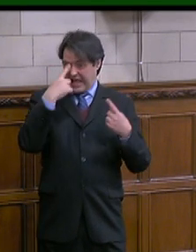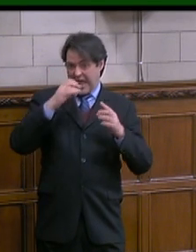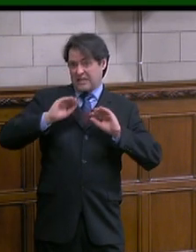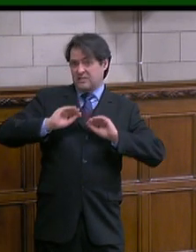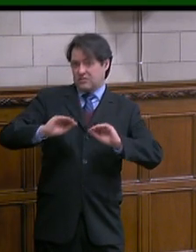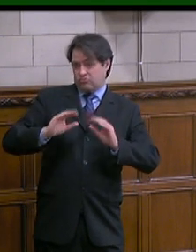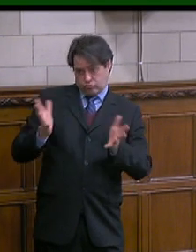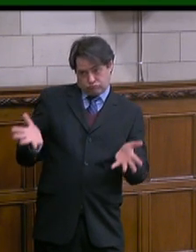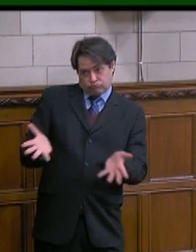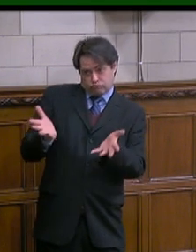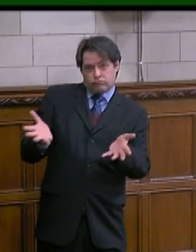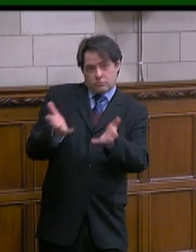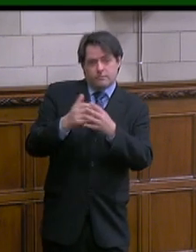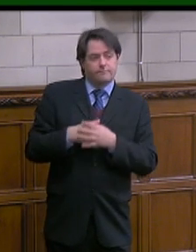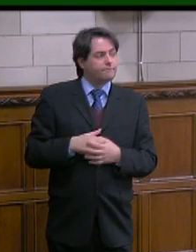Rachael Maskell: I am really struggling.